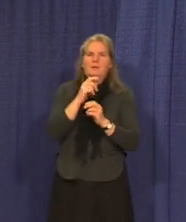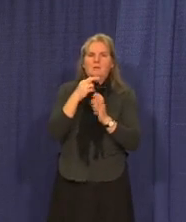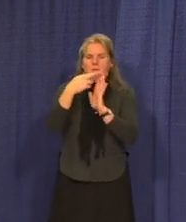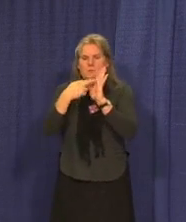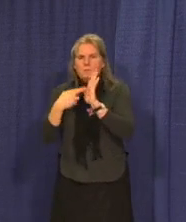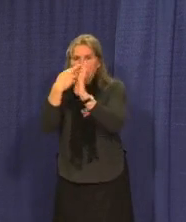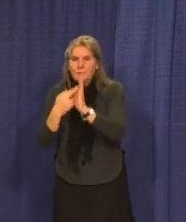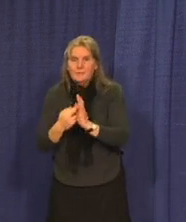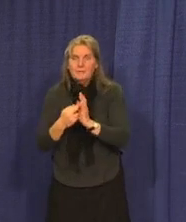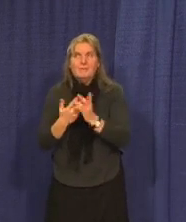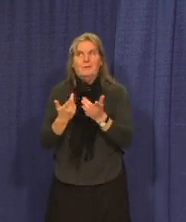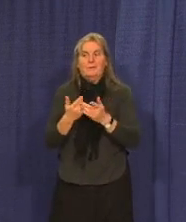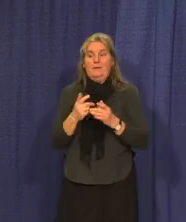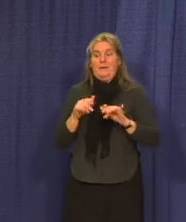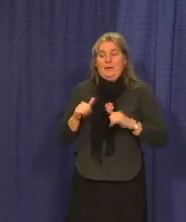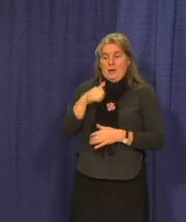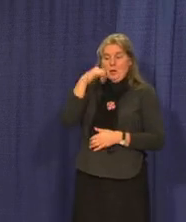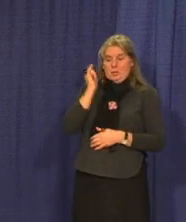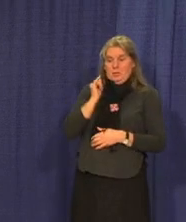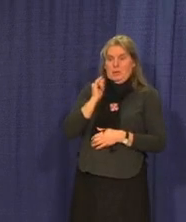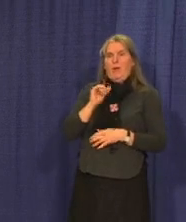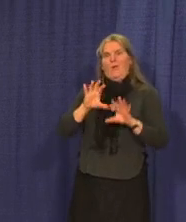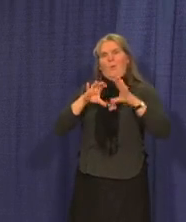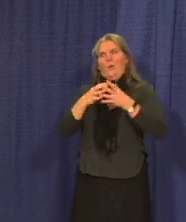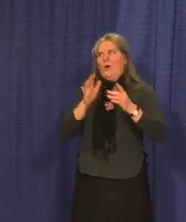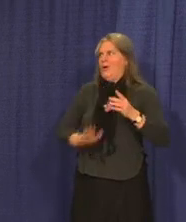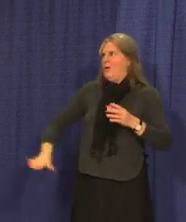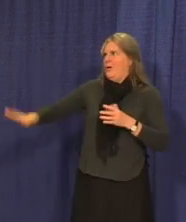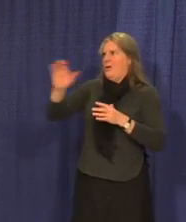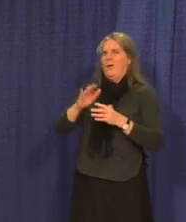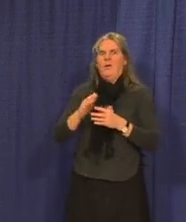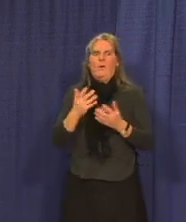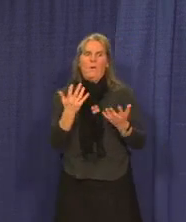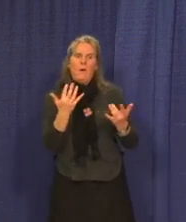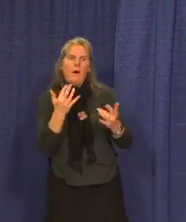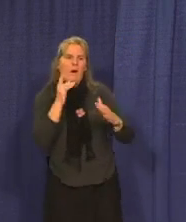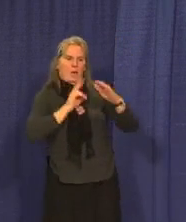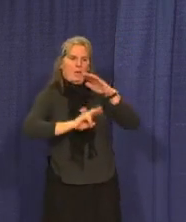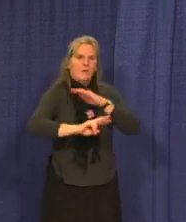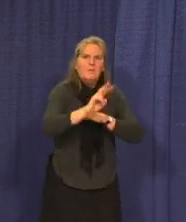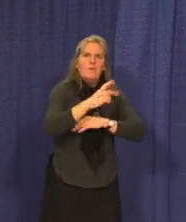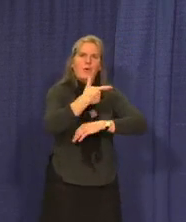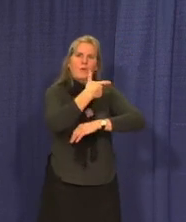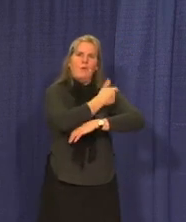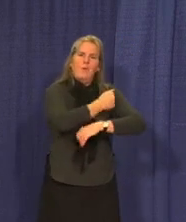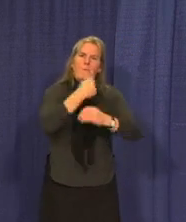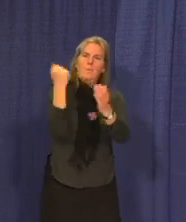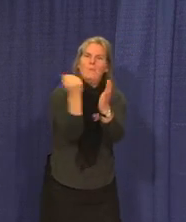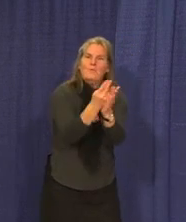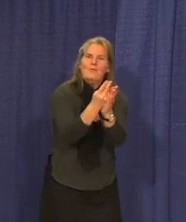restrictions. So like people all around the globe, we are anxiously anticipating an approval of a